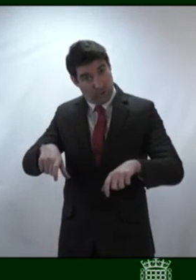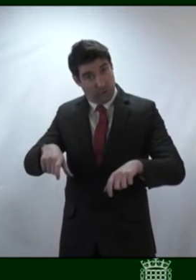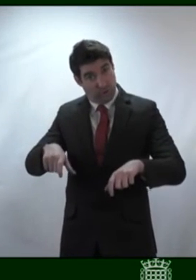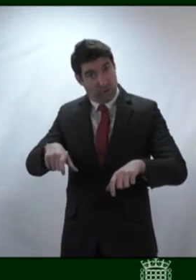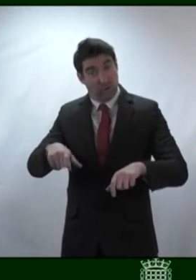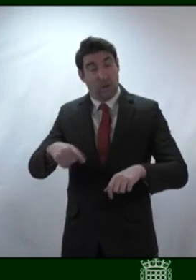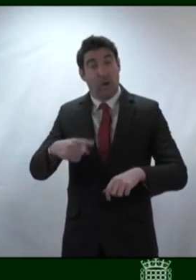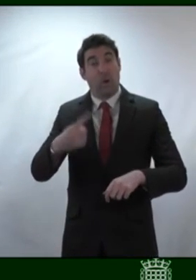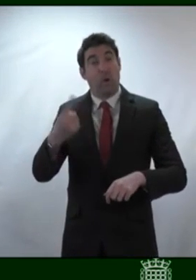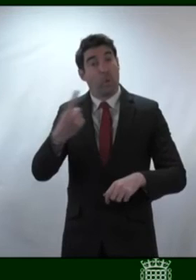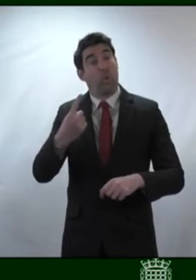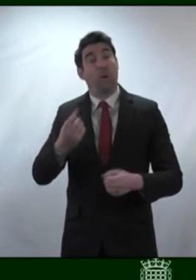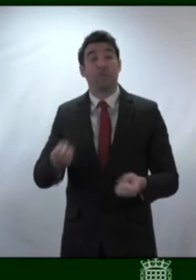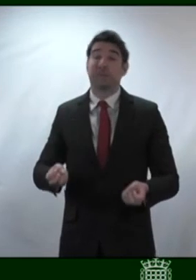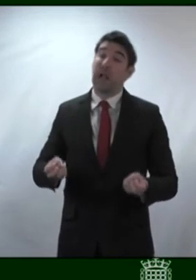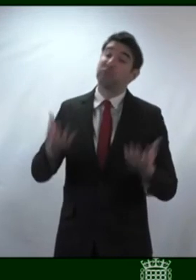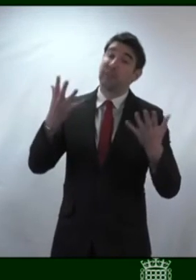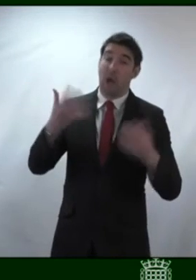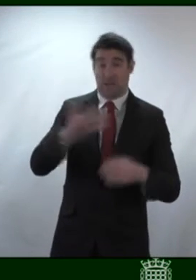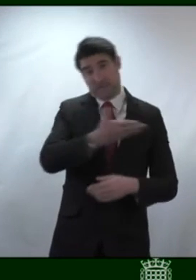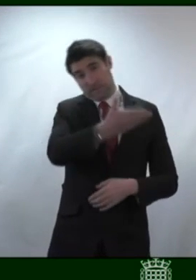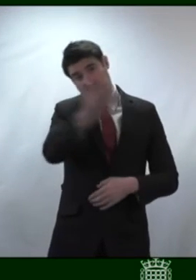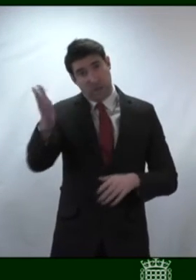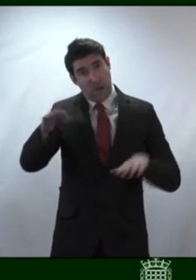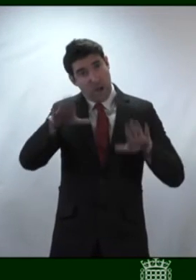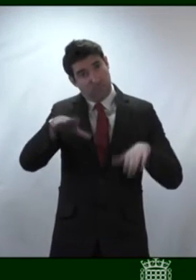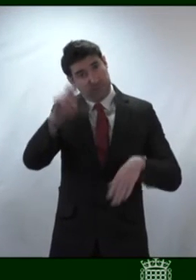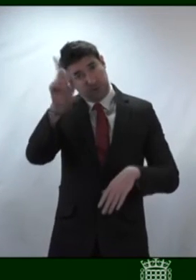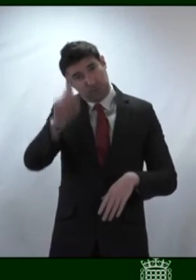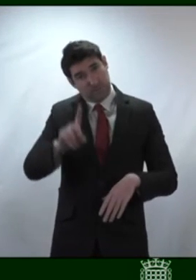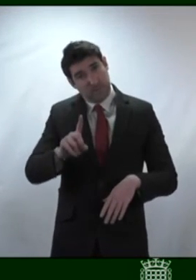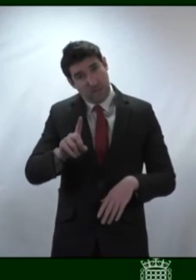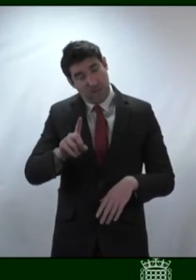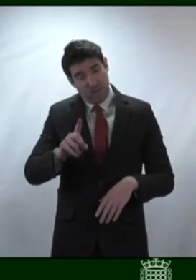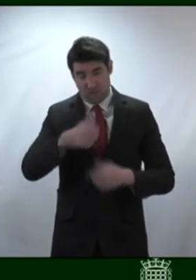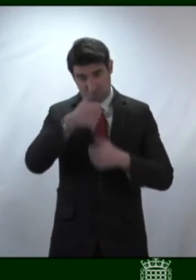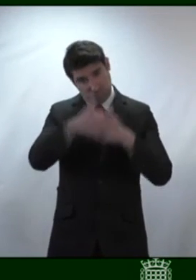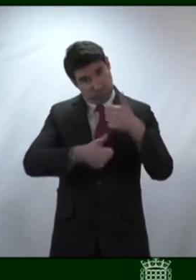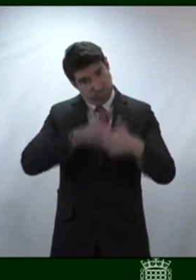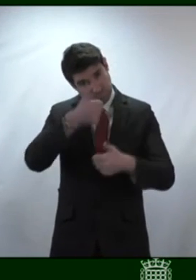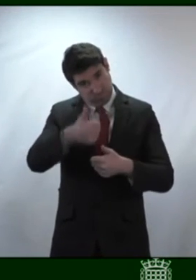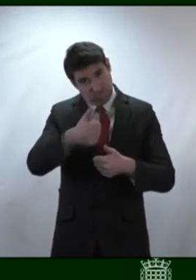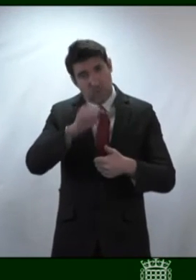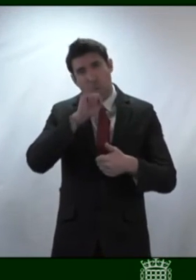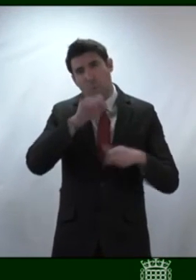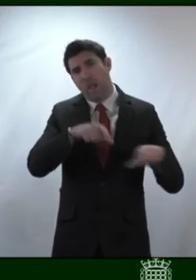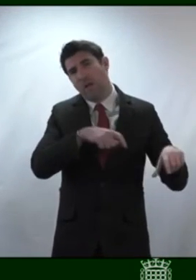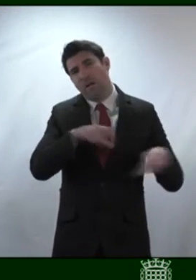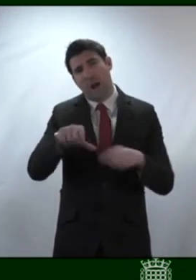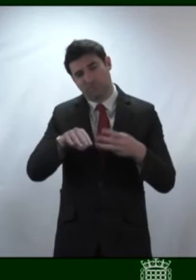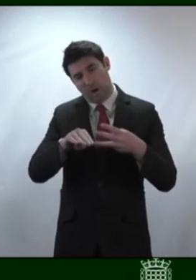amount of progress. We will continue with that tiering system, and we will get the virus down.